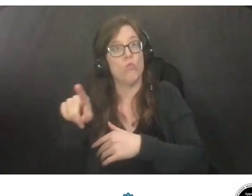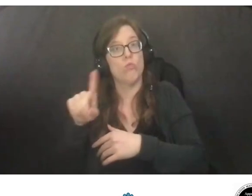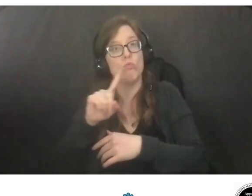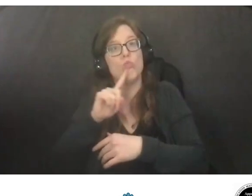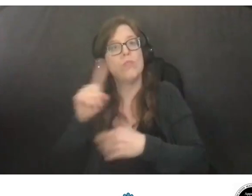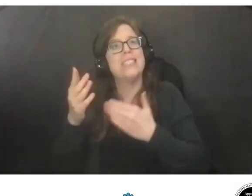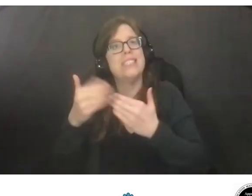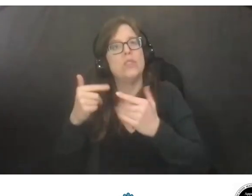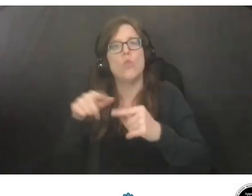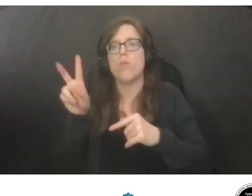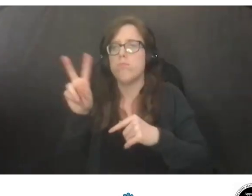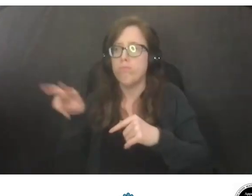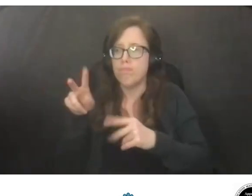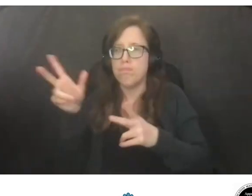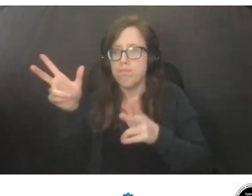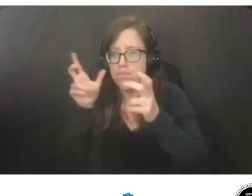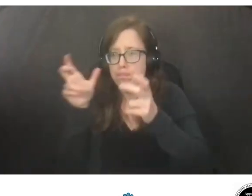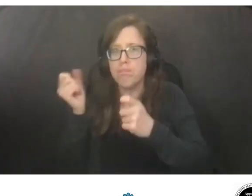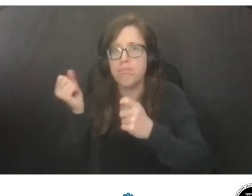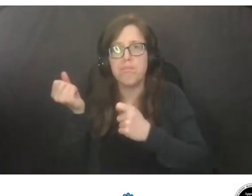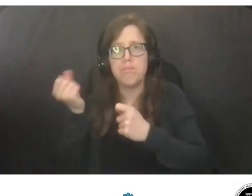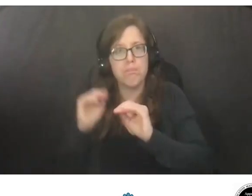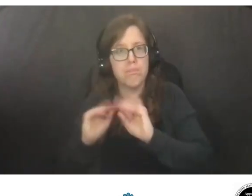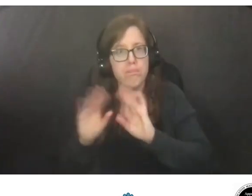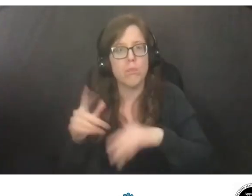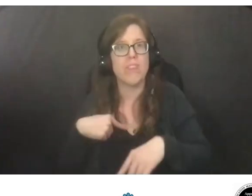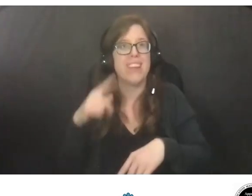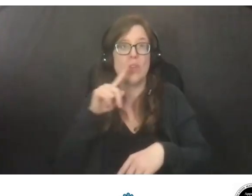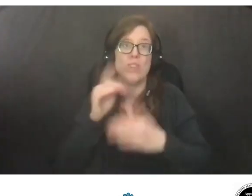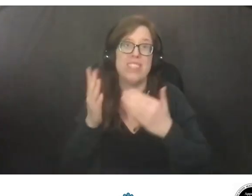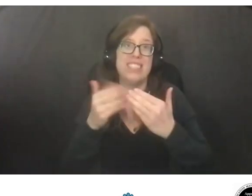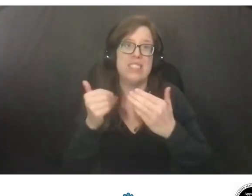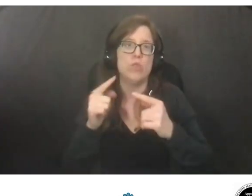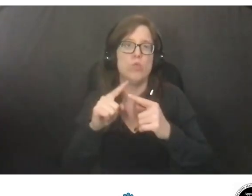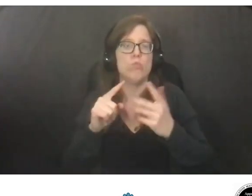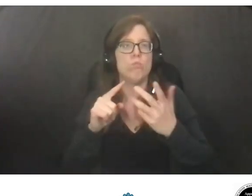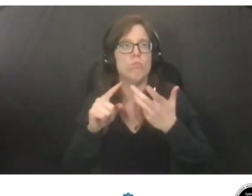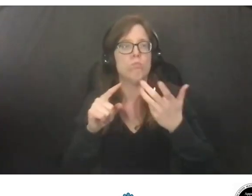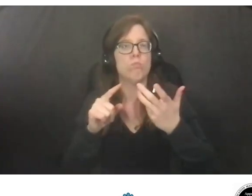easy to understand. And I think it's pretty easy to, like,